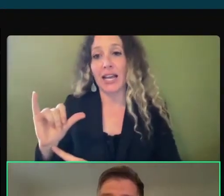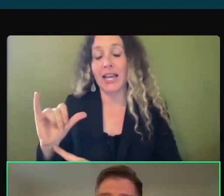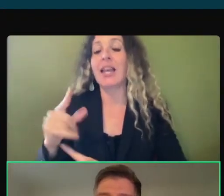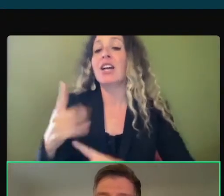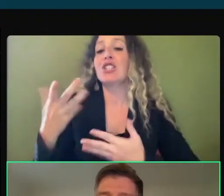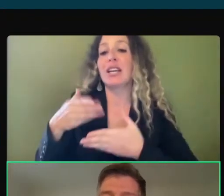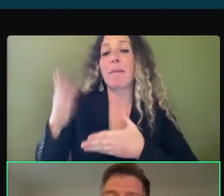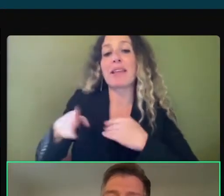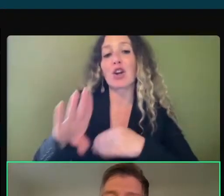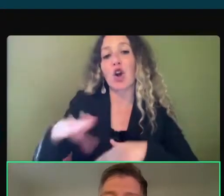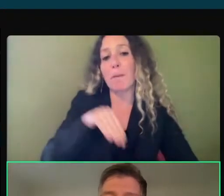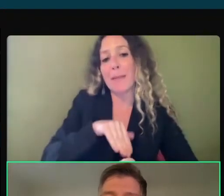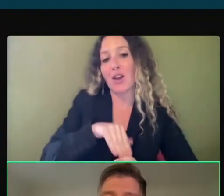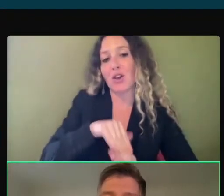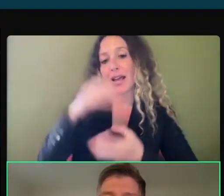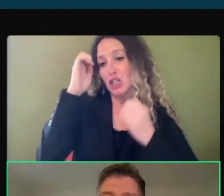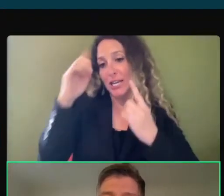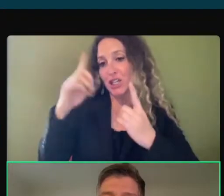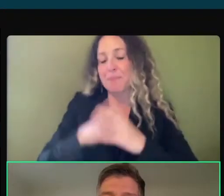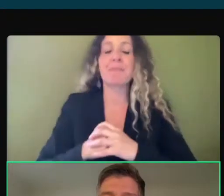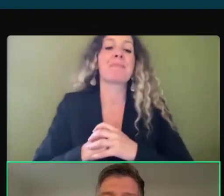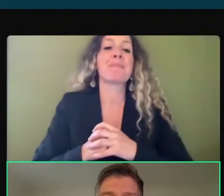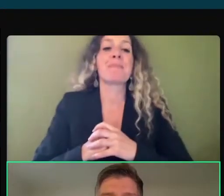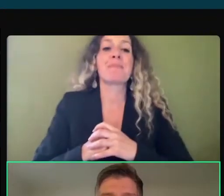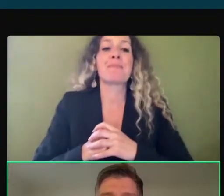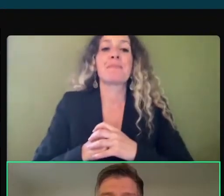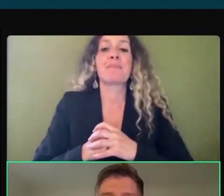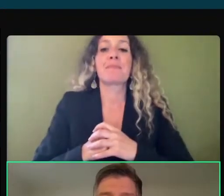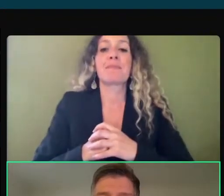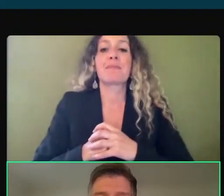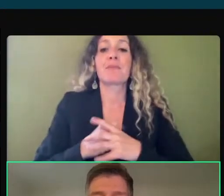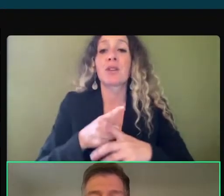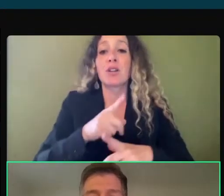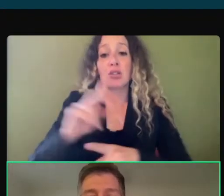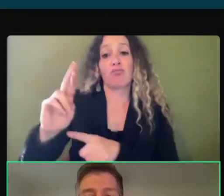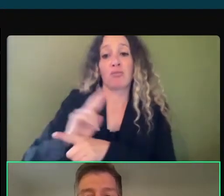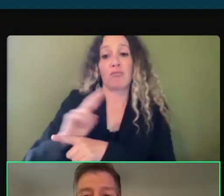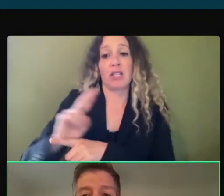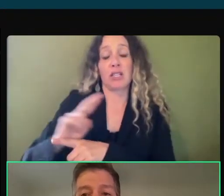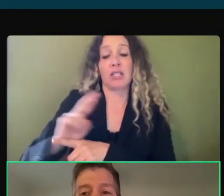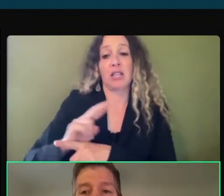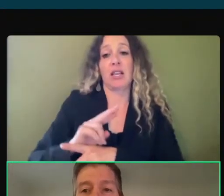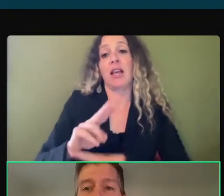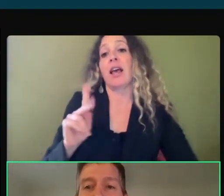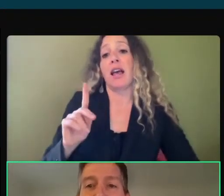completed her residency in internal medicine at Kaiser Permanente Oakland Medical Center,